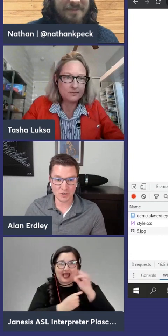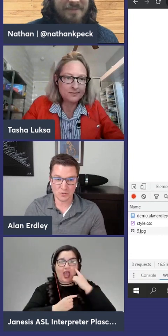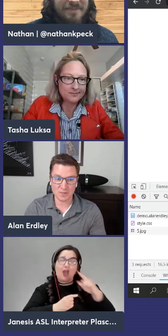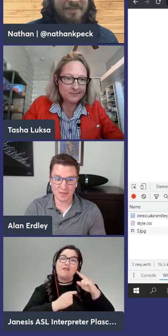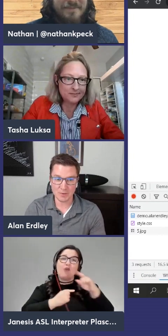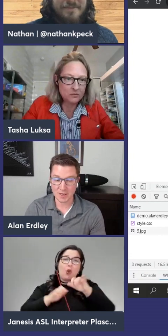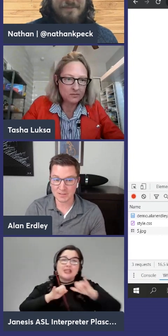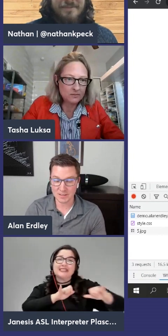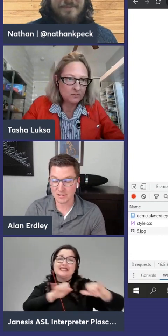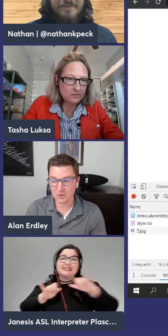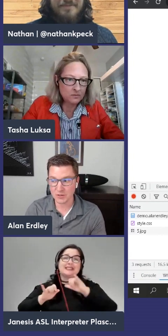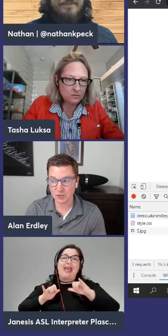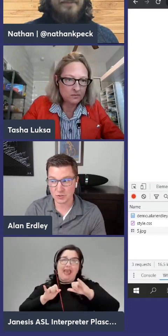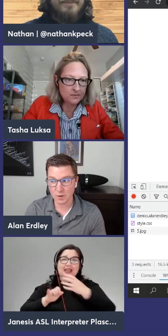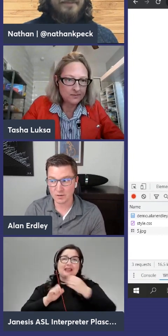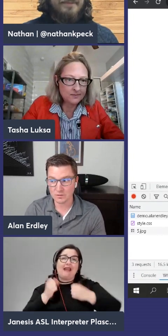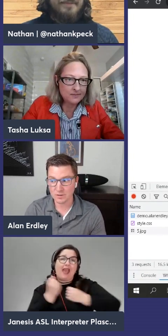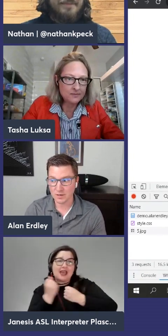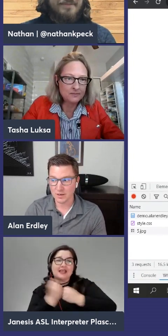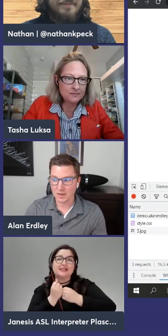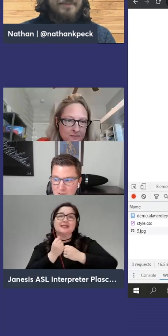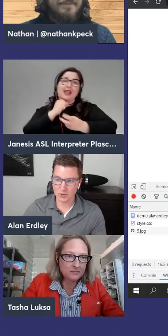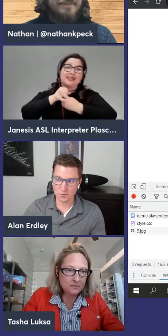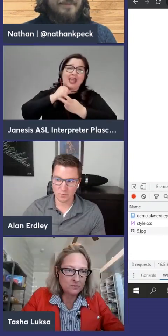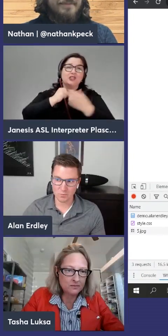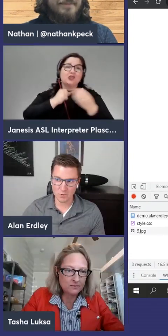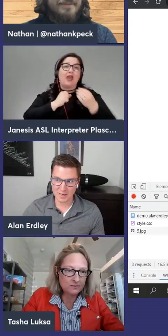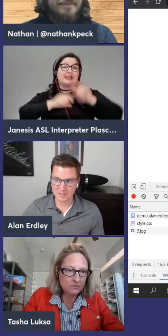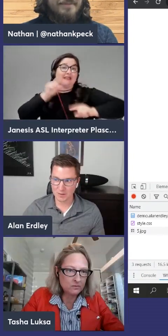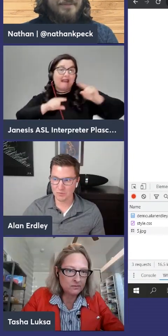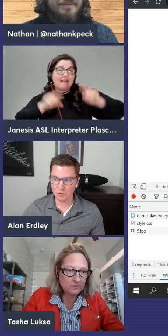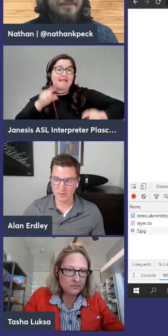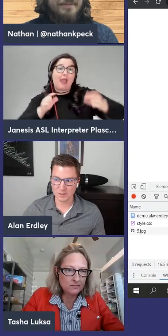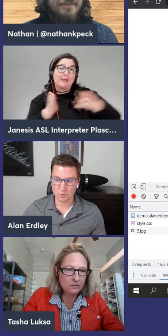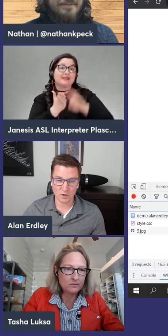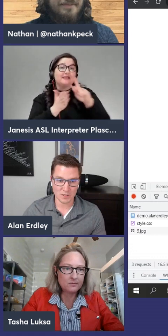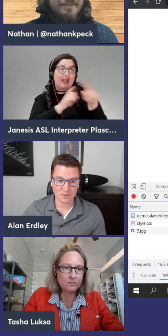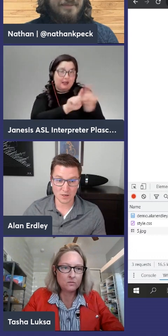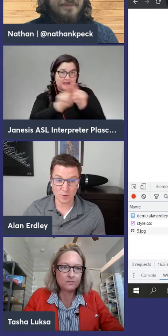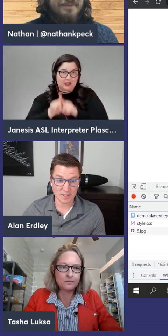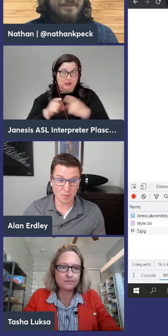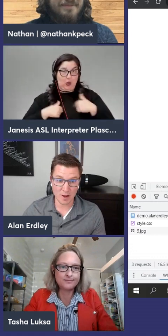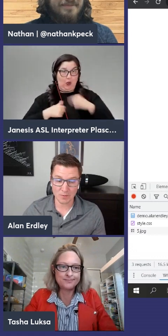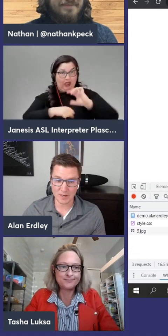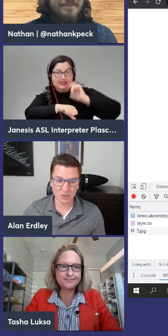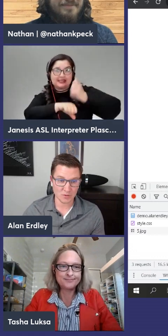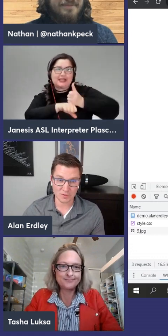and also dynamic content acceleration as well. And so what I set up for us was a quick demo application.